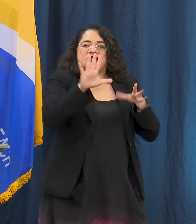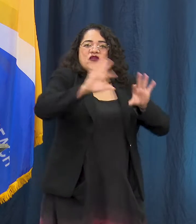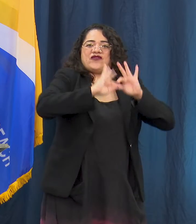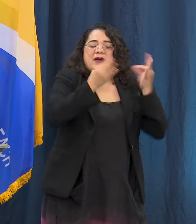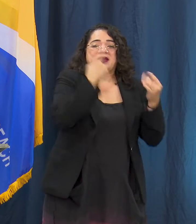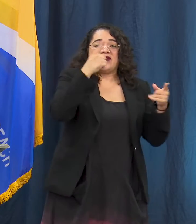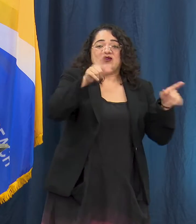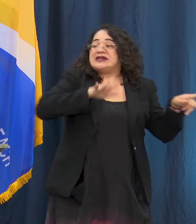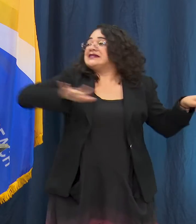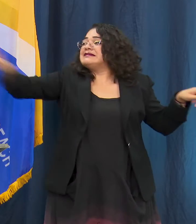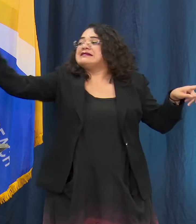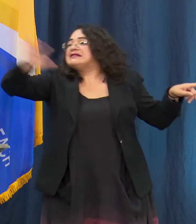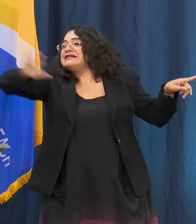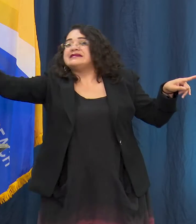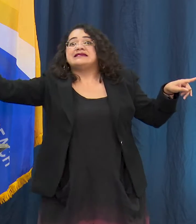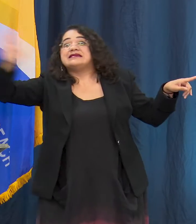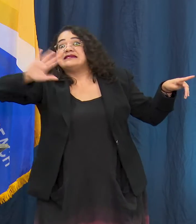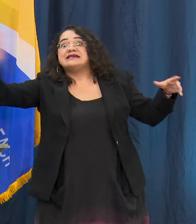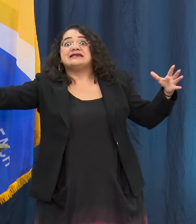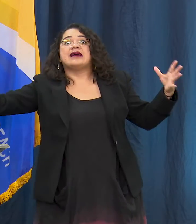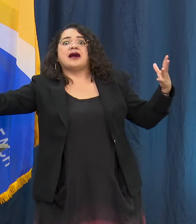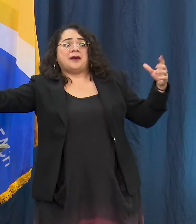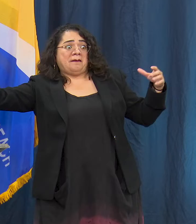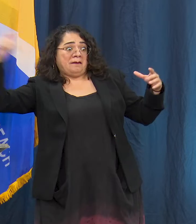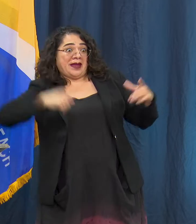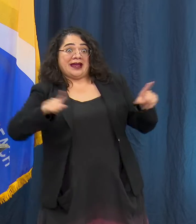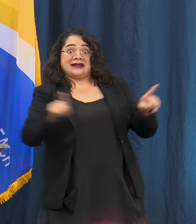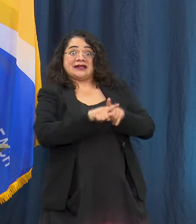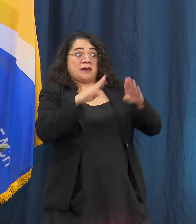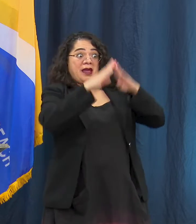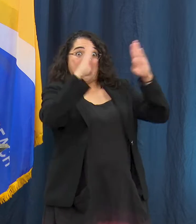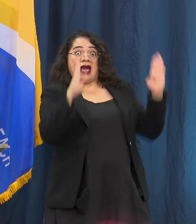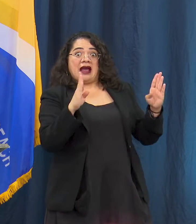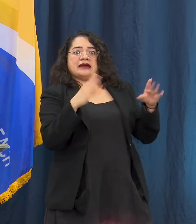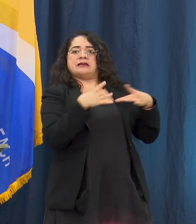just continue to ask you to be in those spaces. Some ways you can reduce